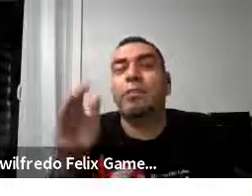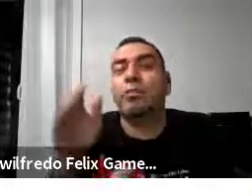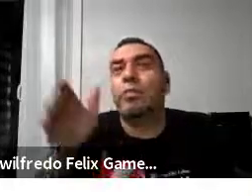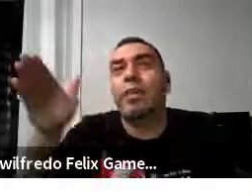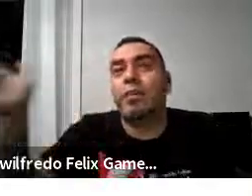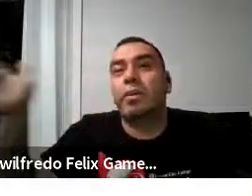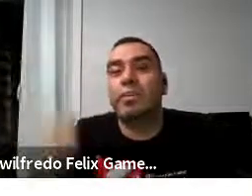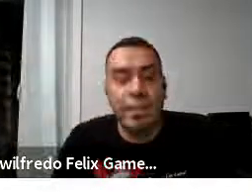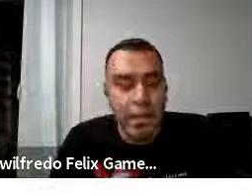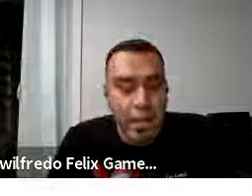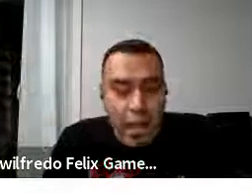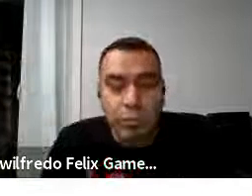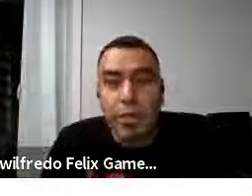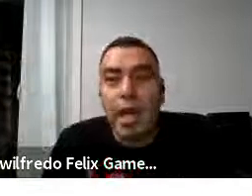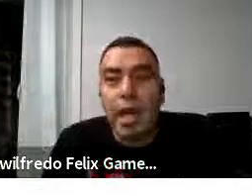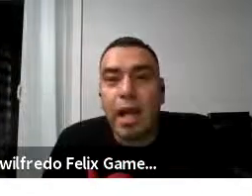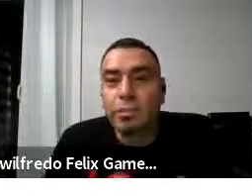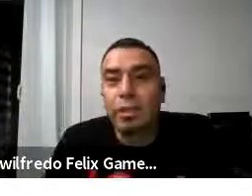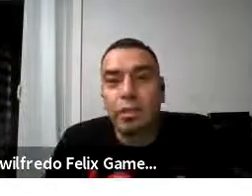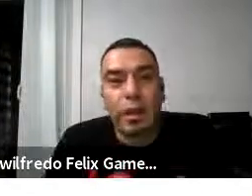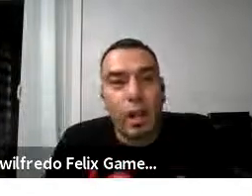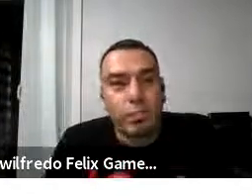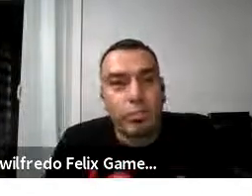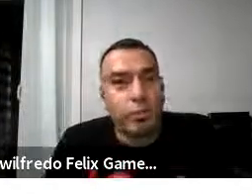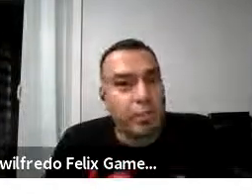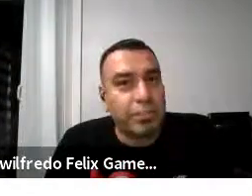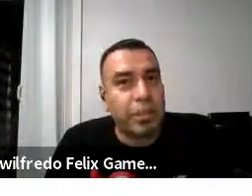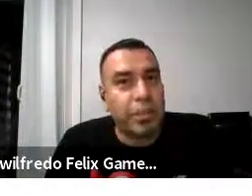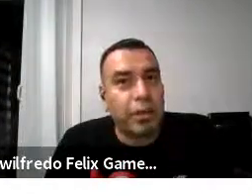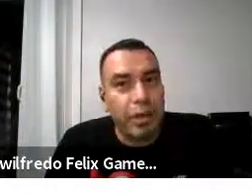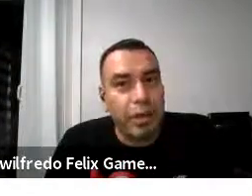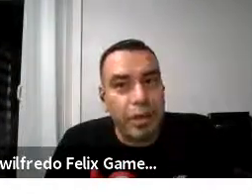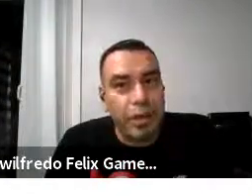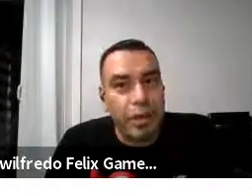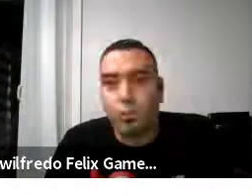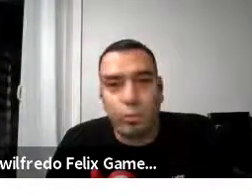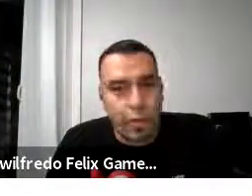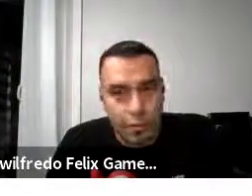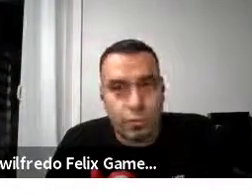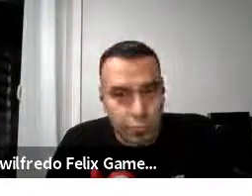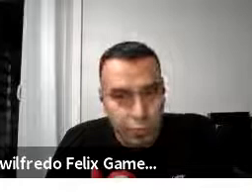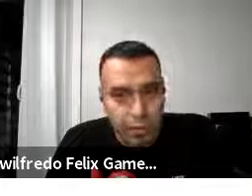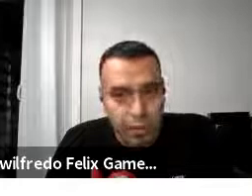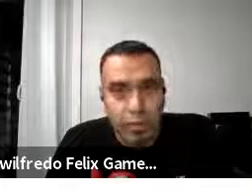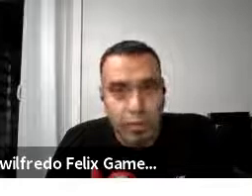with a dream at the university. Actually, as long as a college university accredited, they can apply to me for the three months and they